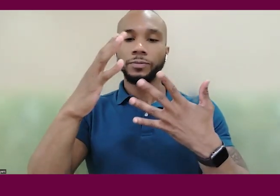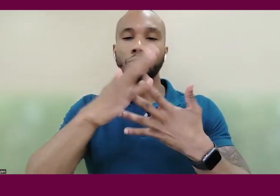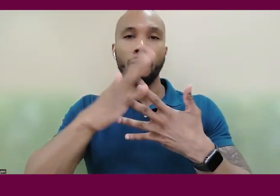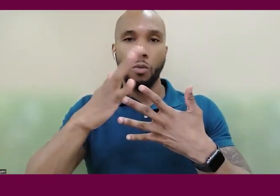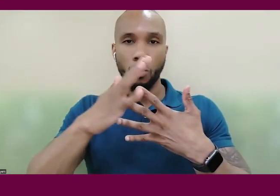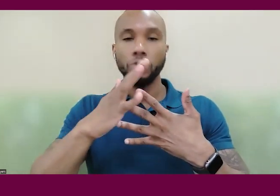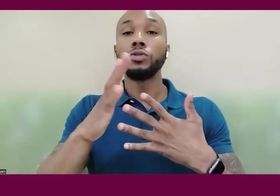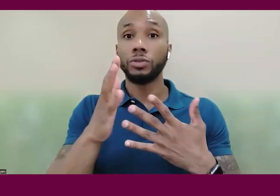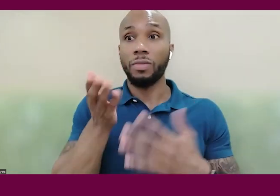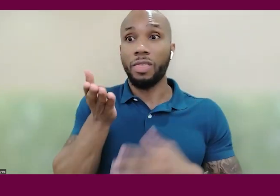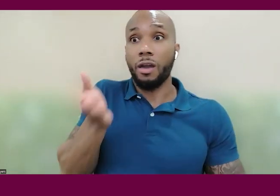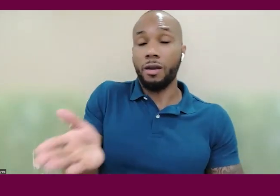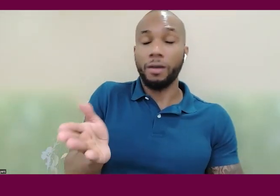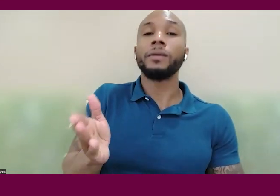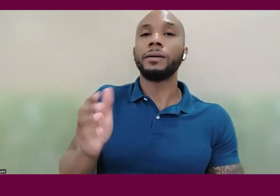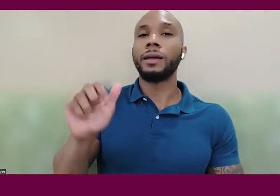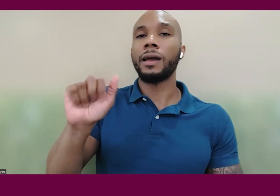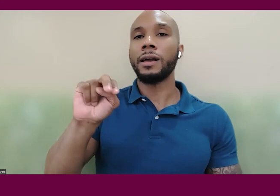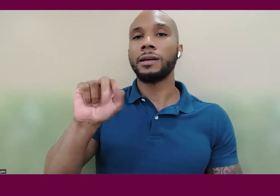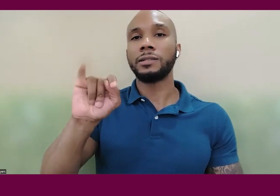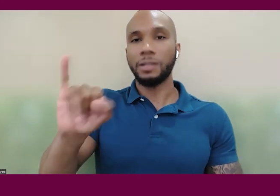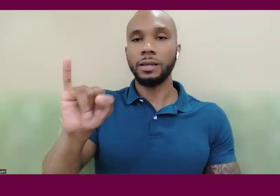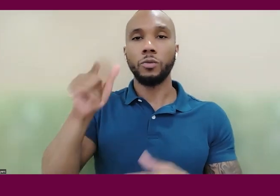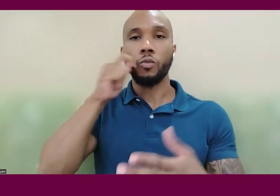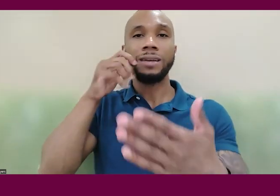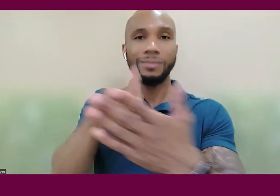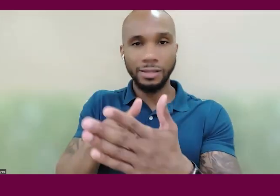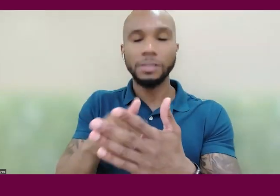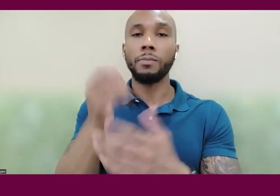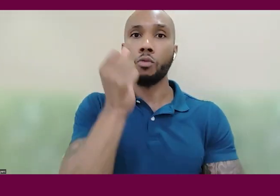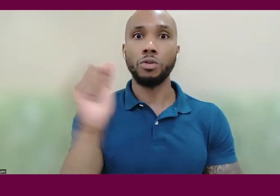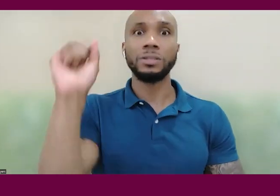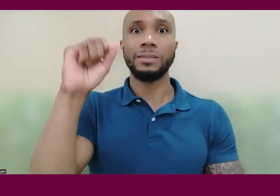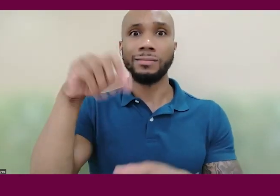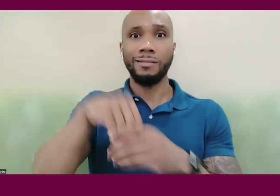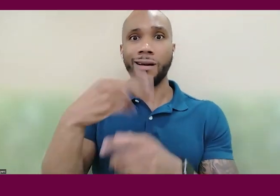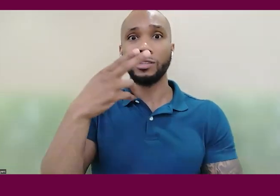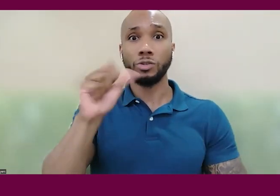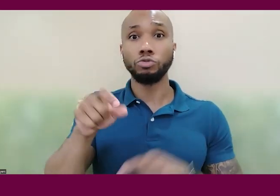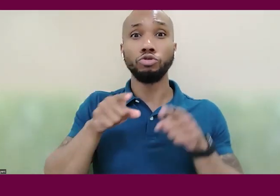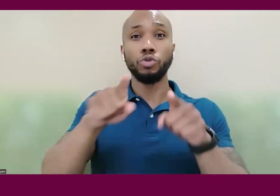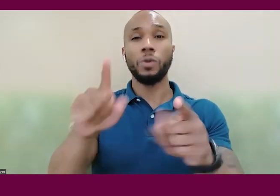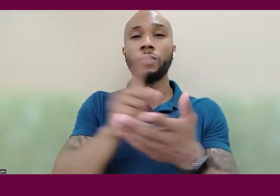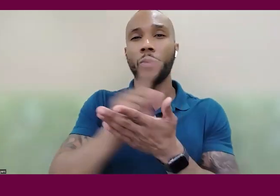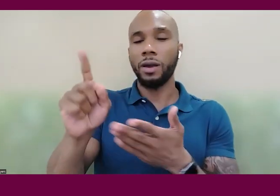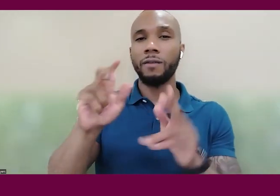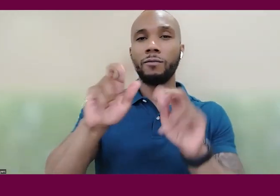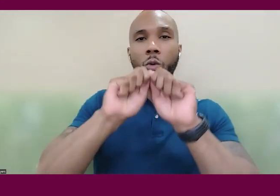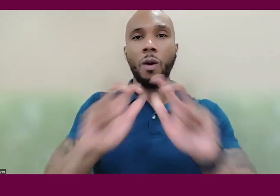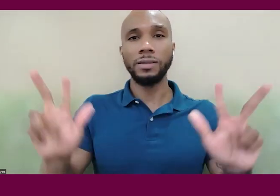So you had right there, an anti-racist protest at that high school during the week of Kwanza.